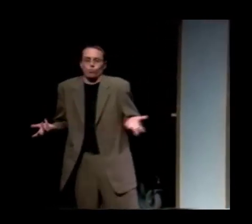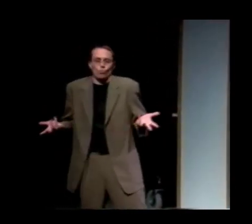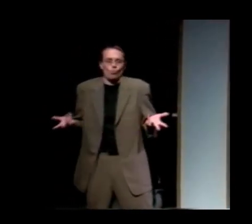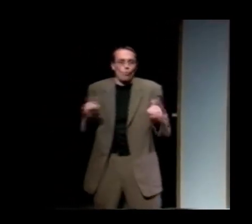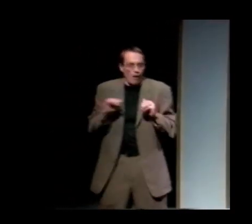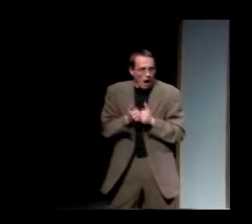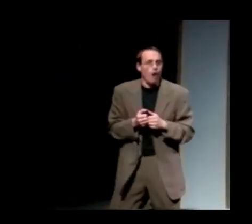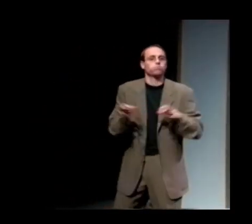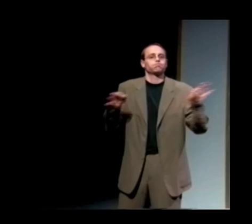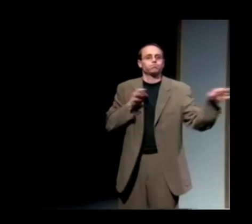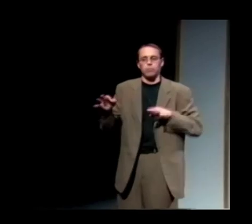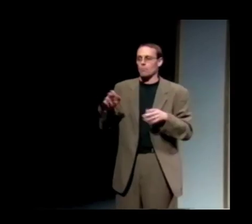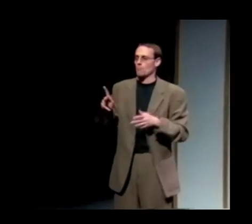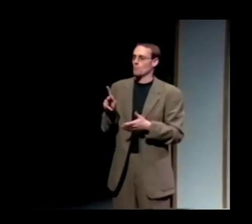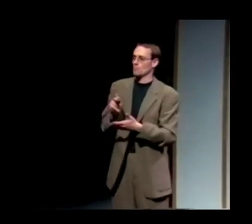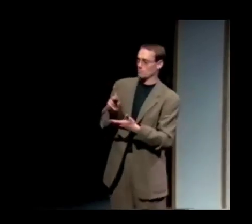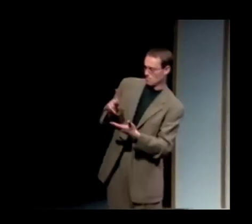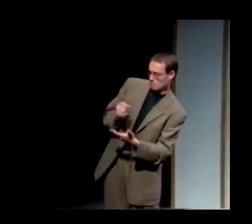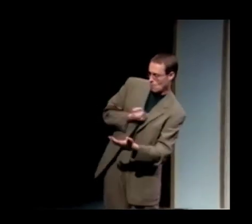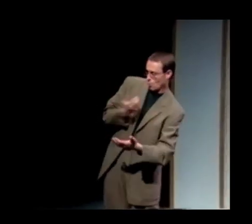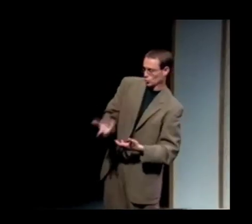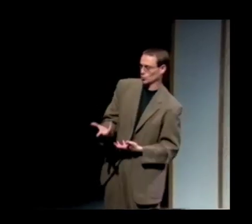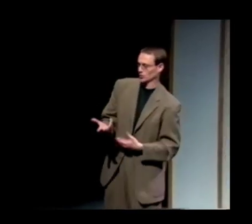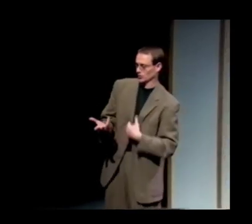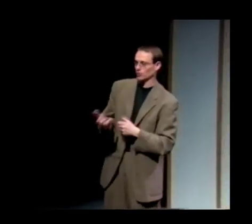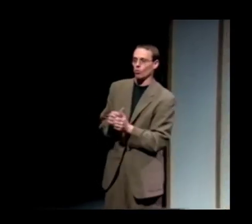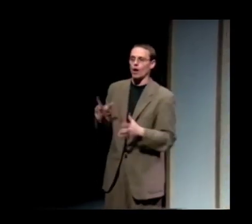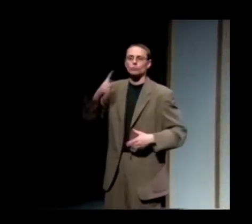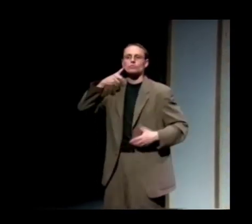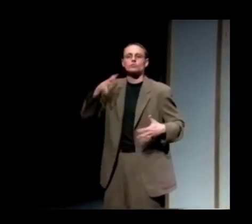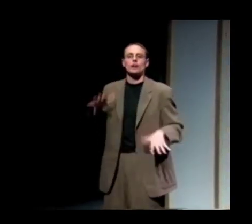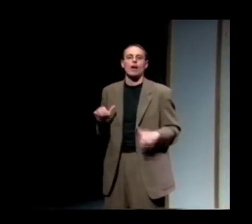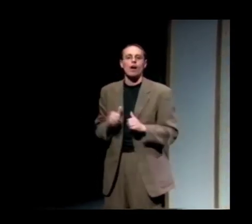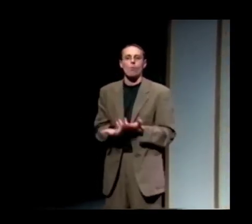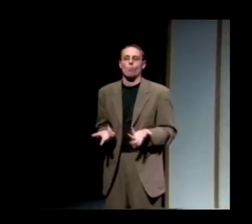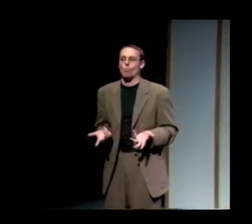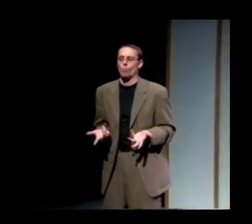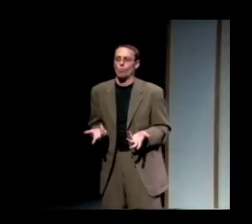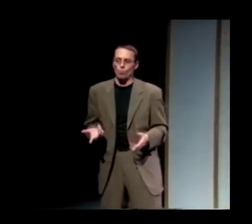HOW? HOW DO WE DESCRIBE POETRY WITHOUT SOUND?